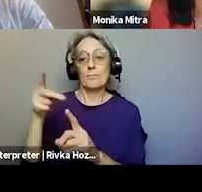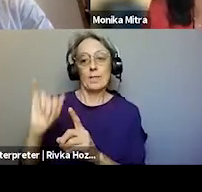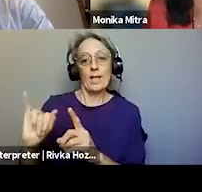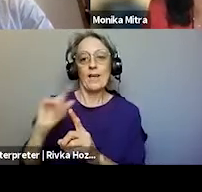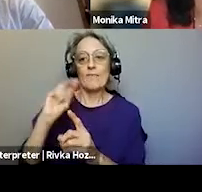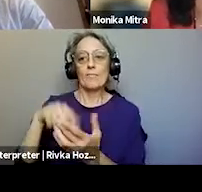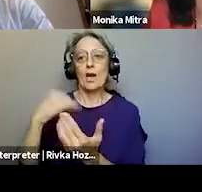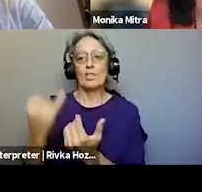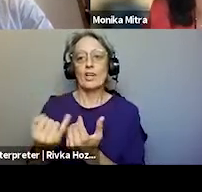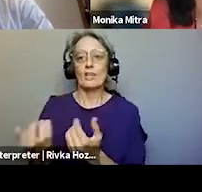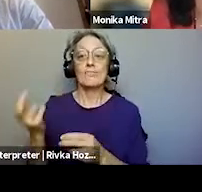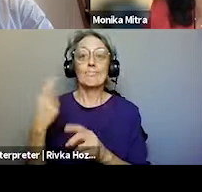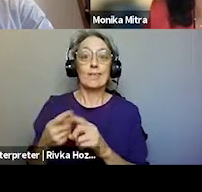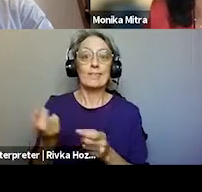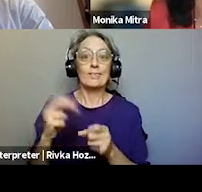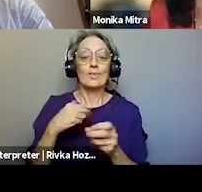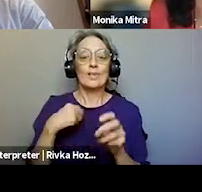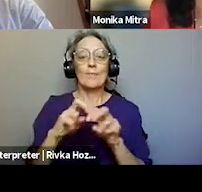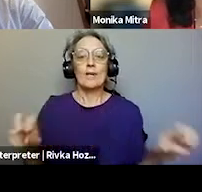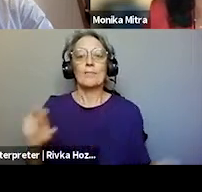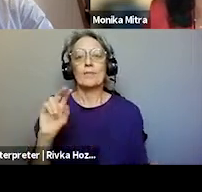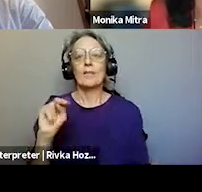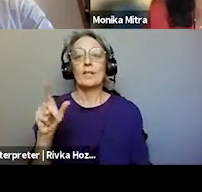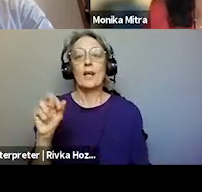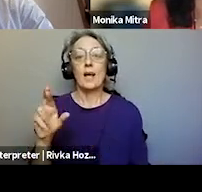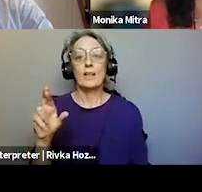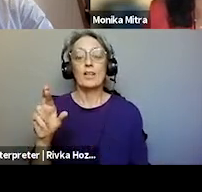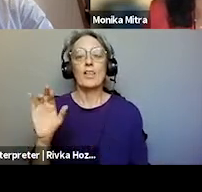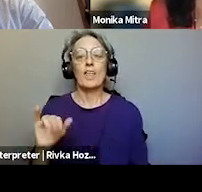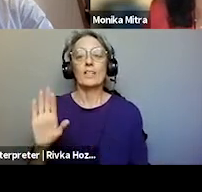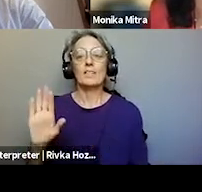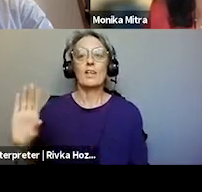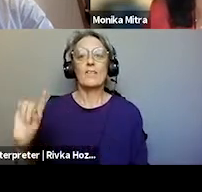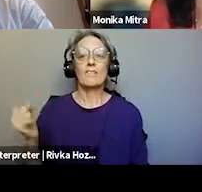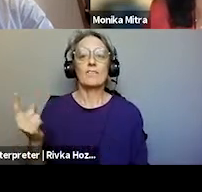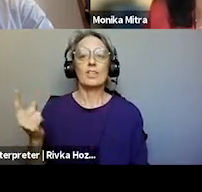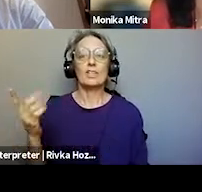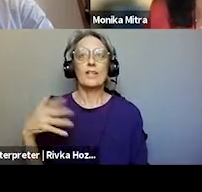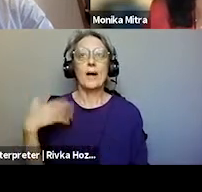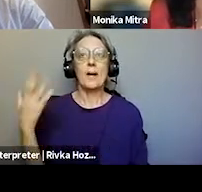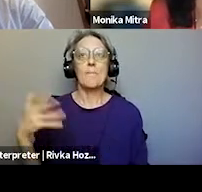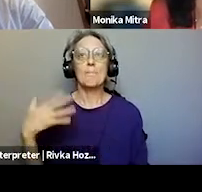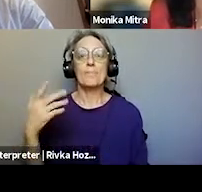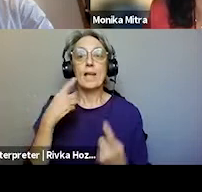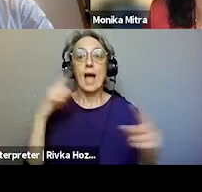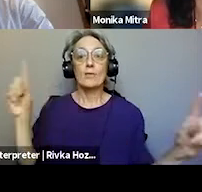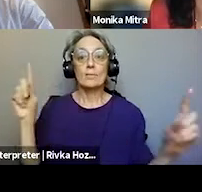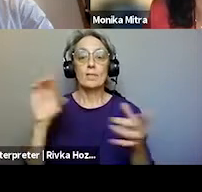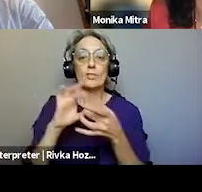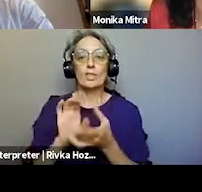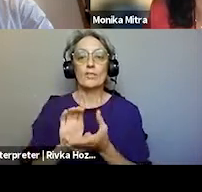it's NIDILRR’s first funding announcement that included disability, included pregnancy that was